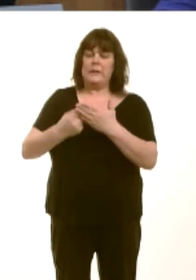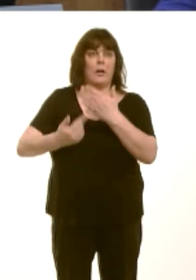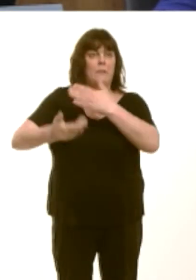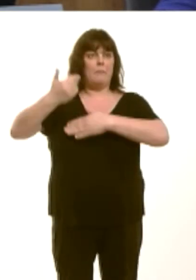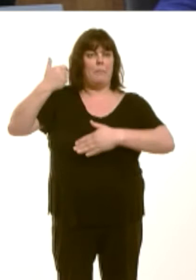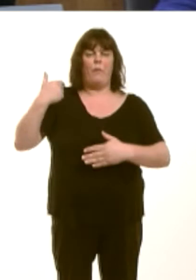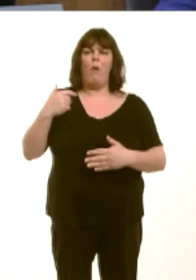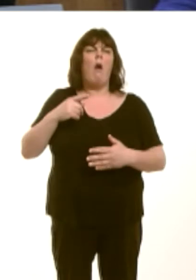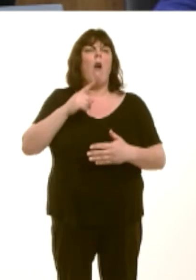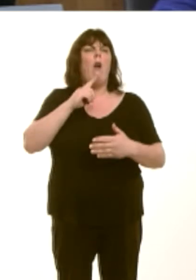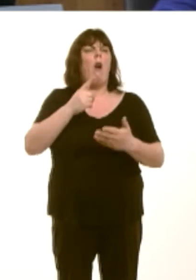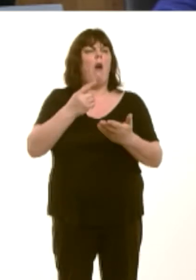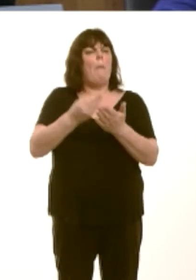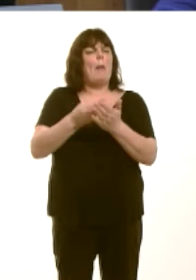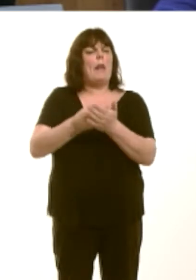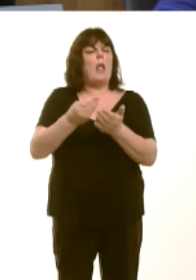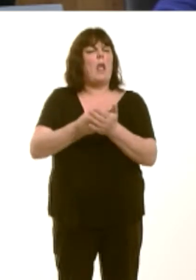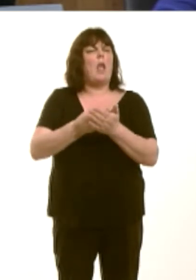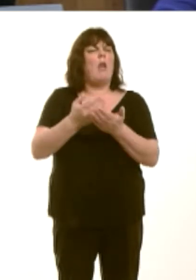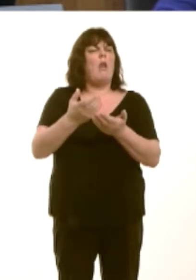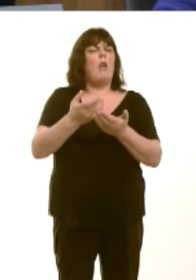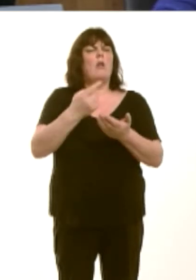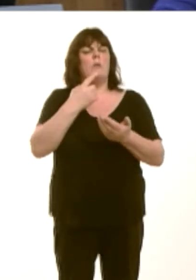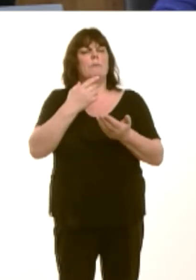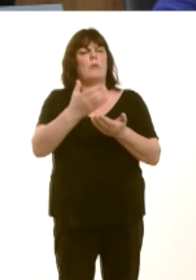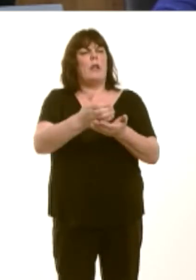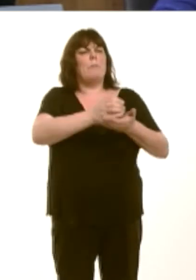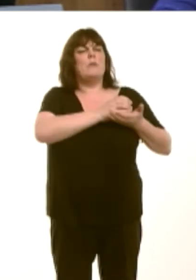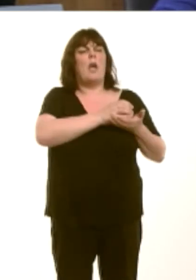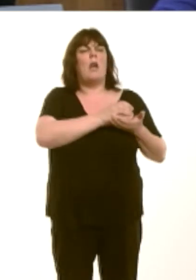not to require operators to put aside sufficient money as a bond.